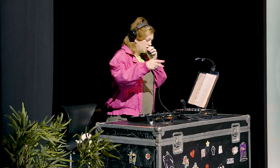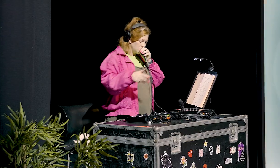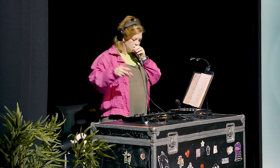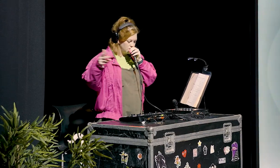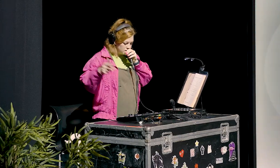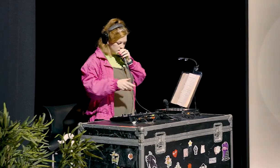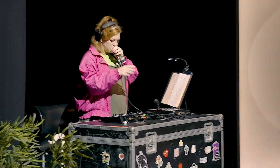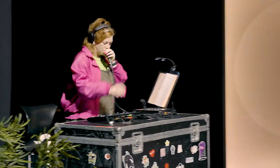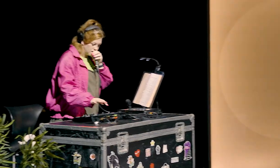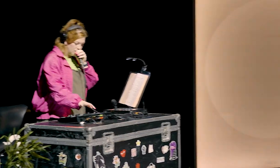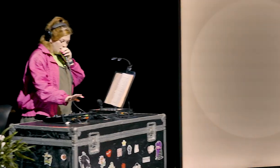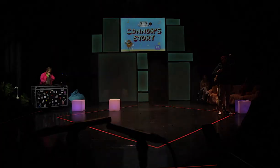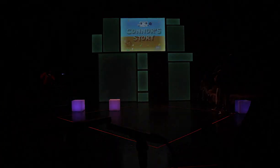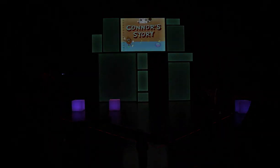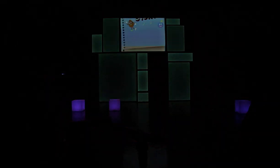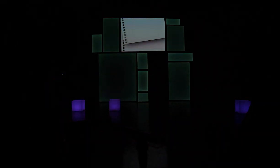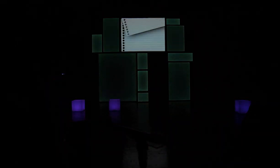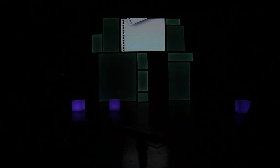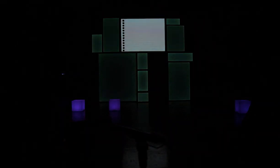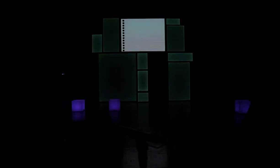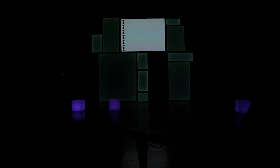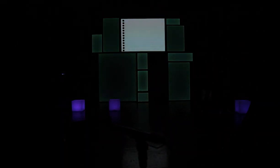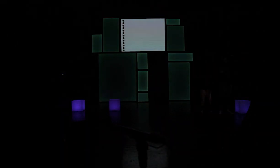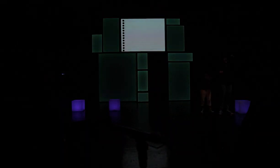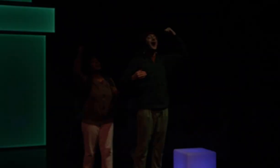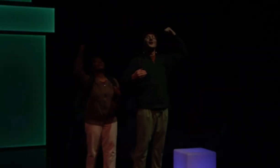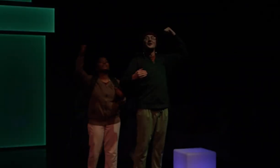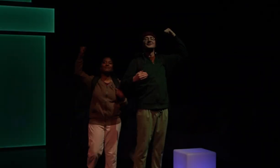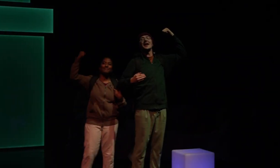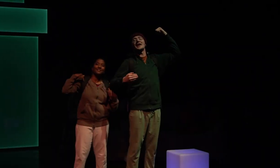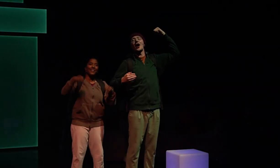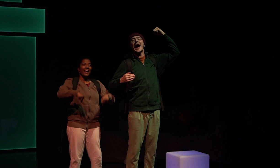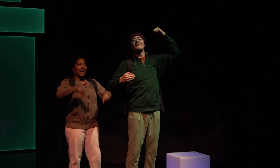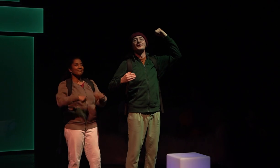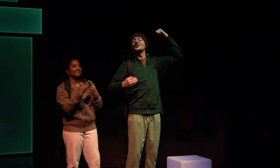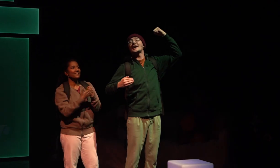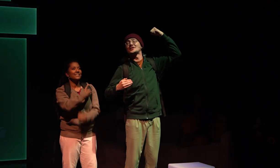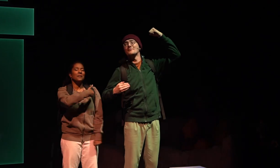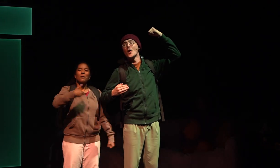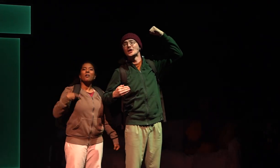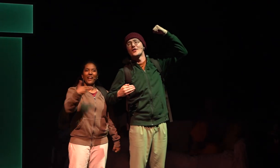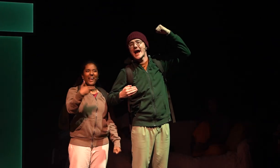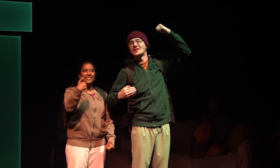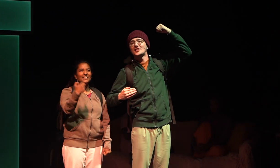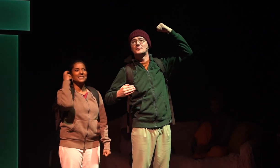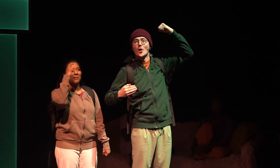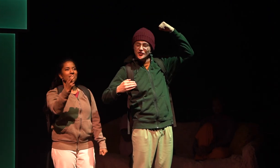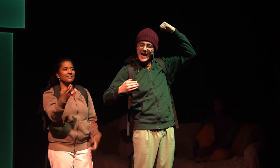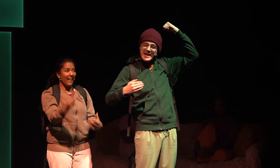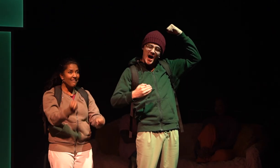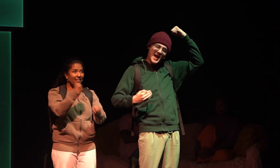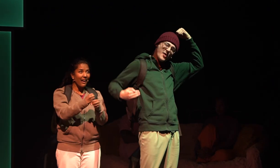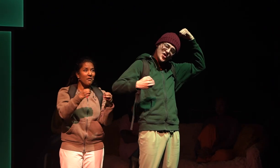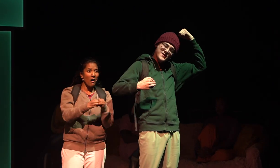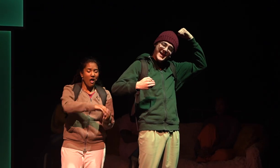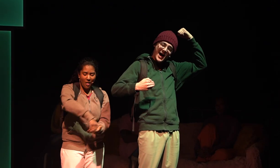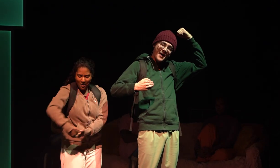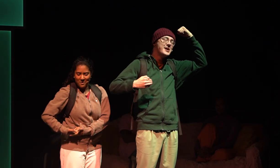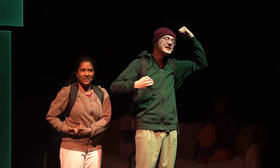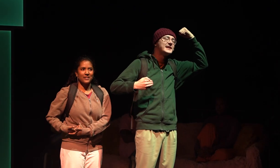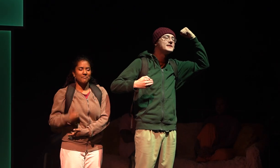So! Here I am, Saturday morning on the 86 bus, Gary Barlow under me arm licking the